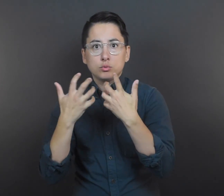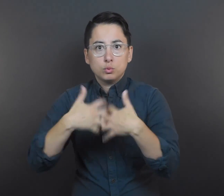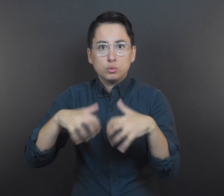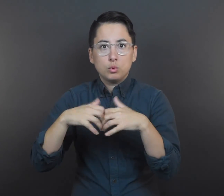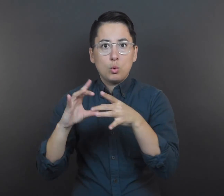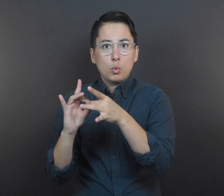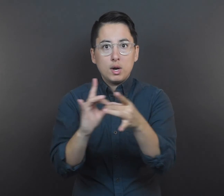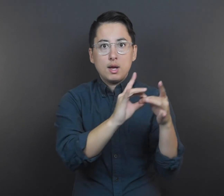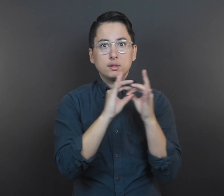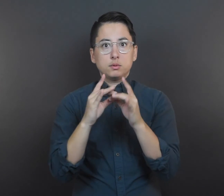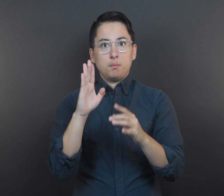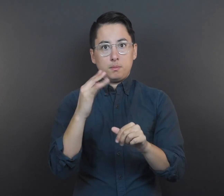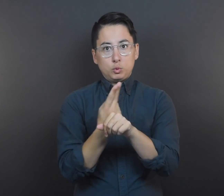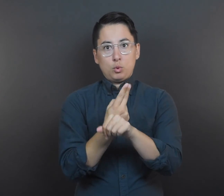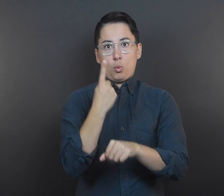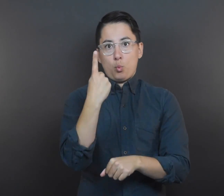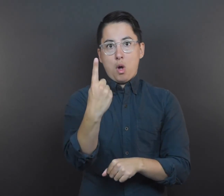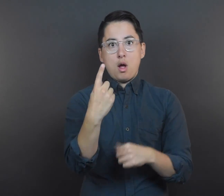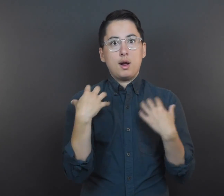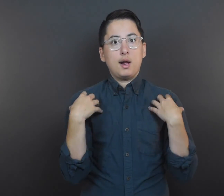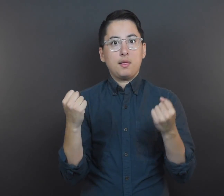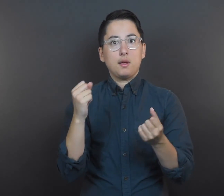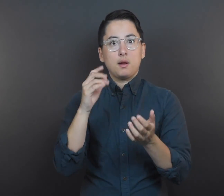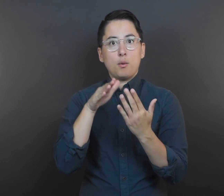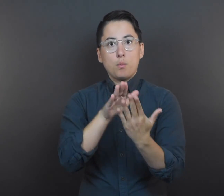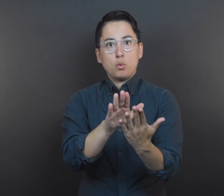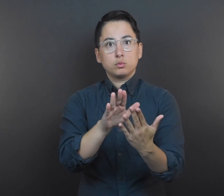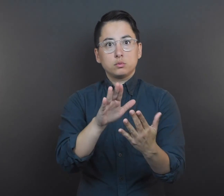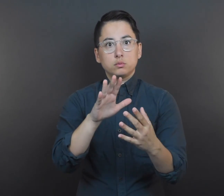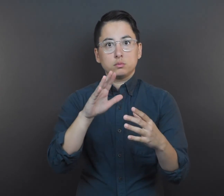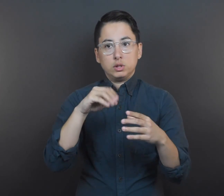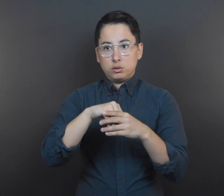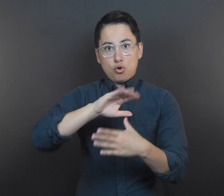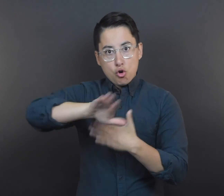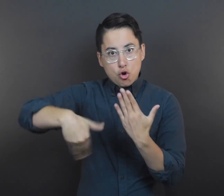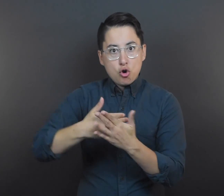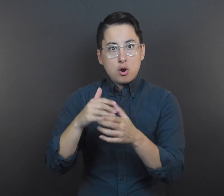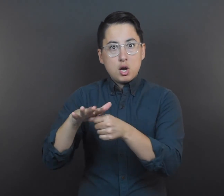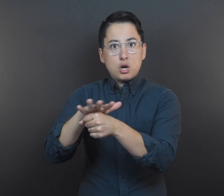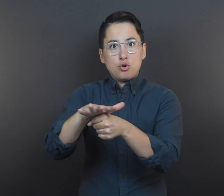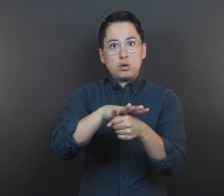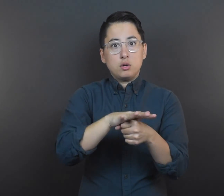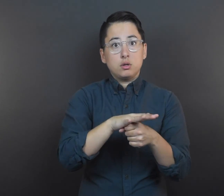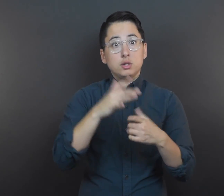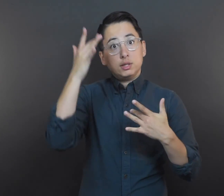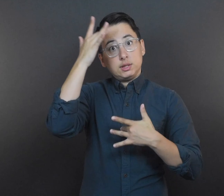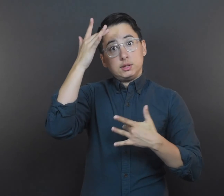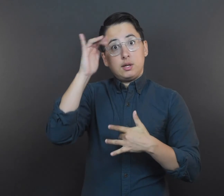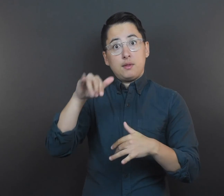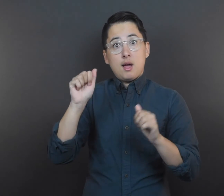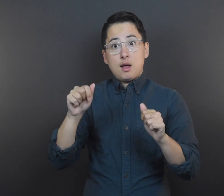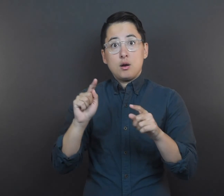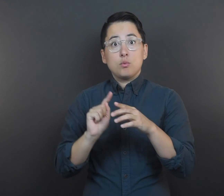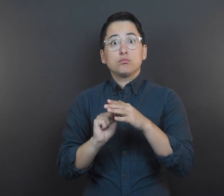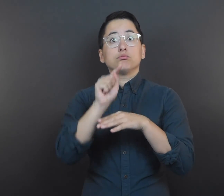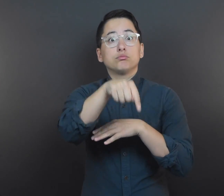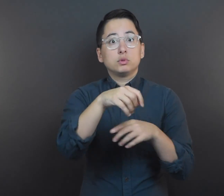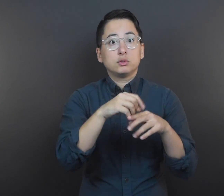across all areas, diseases that cross species boundaries like COVID-19 can be more effectively